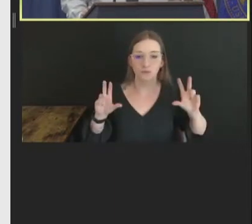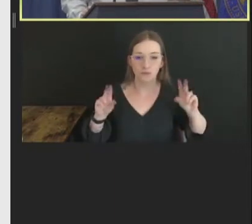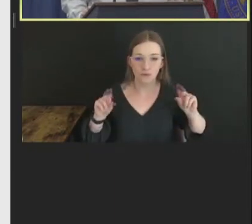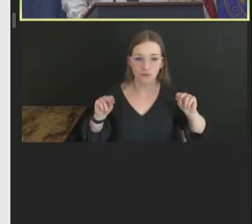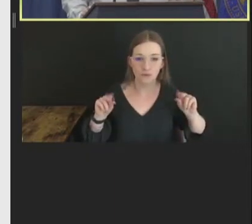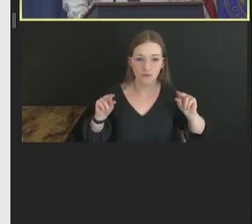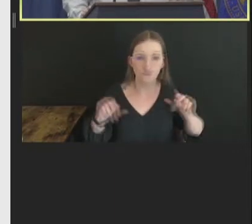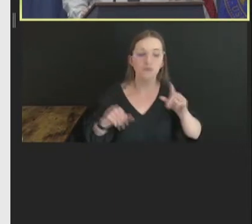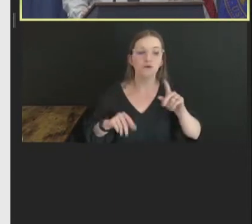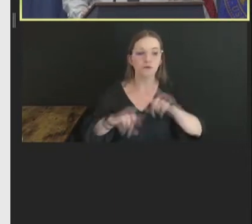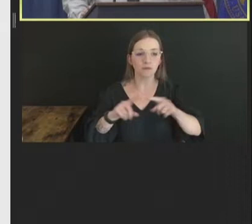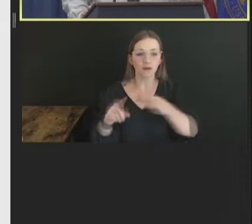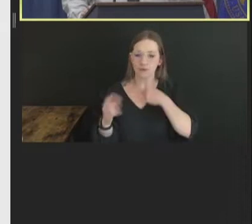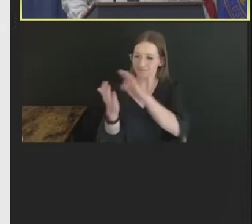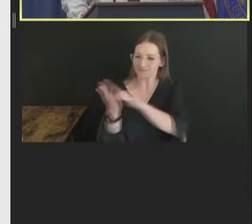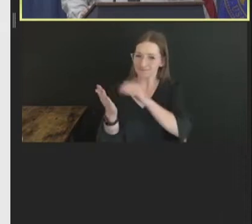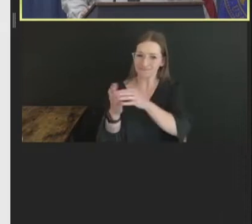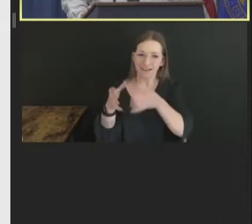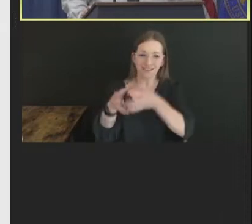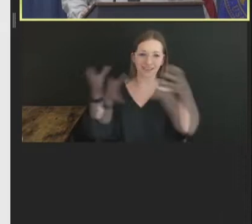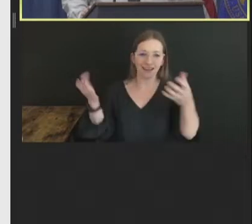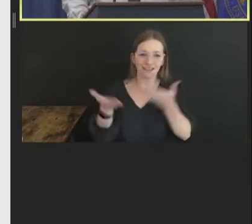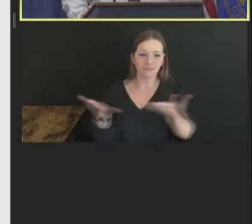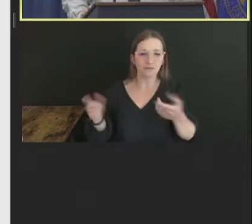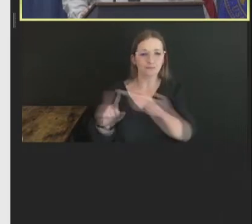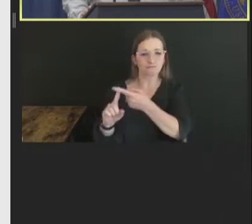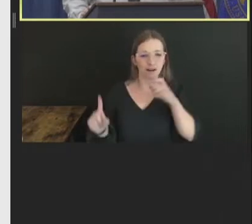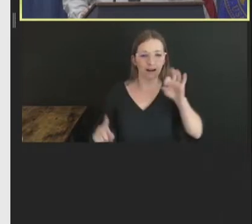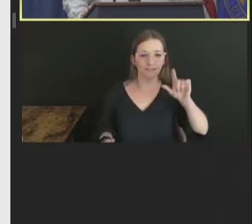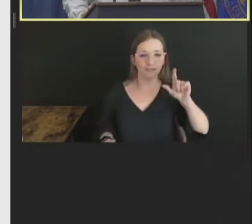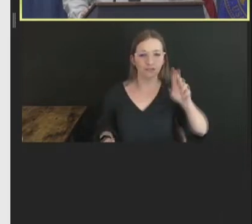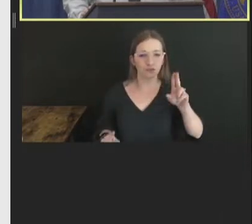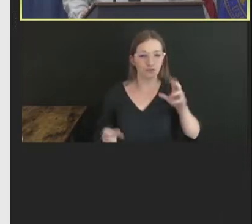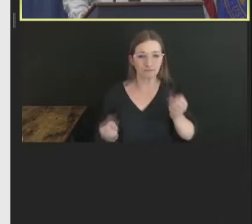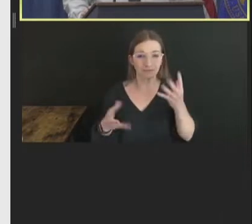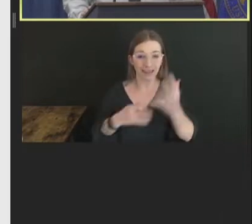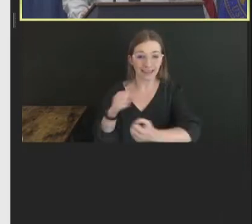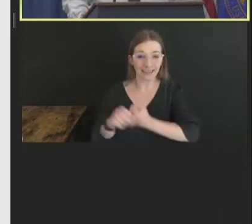from influenza vaccinations over the many, many years that we've been using influenza vaccines.